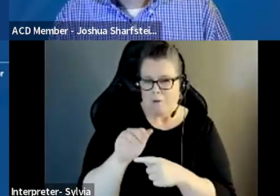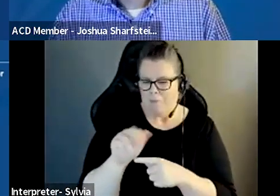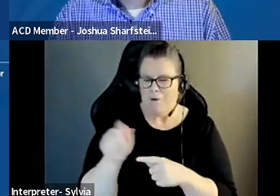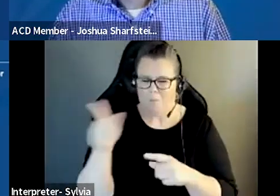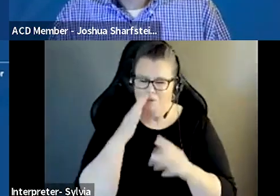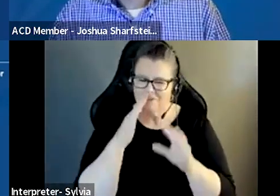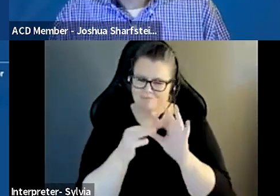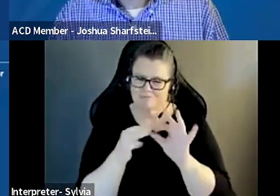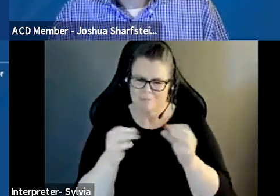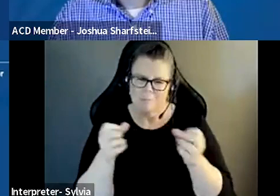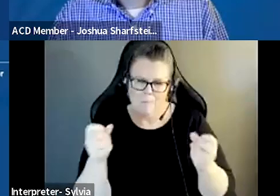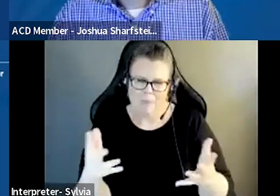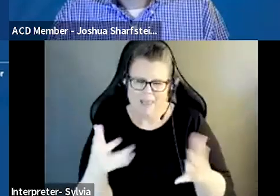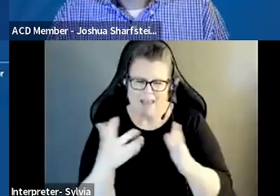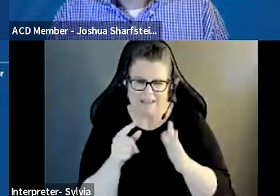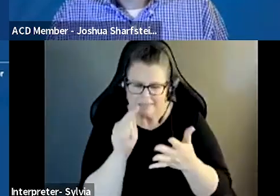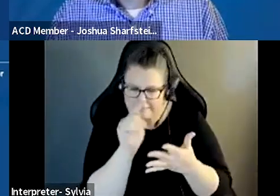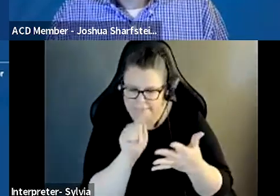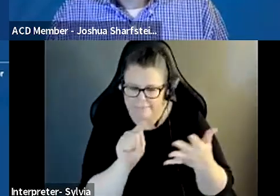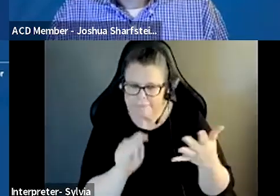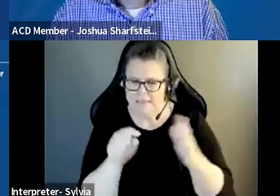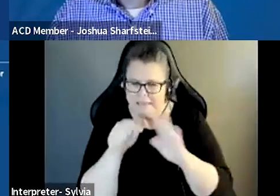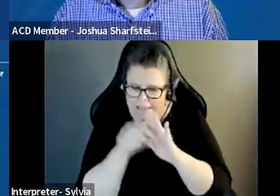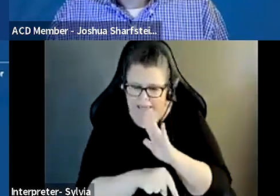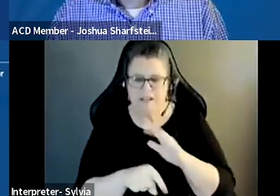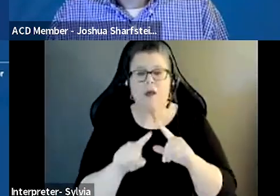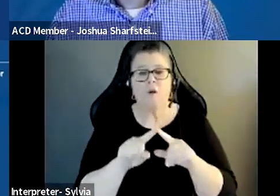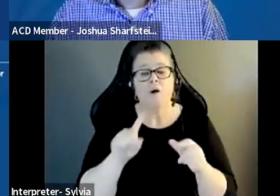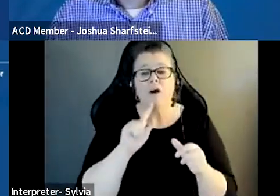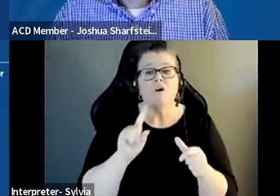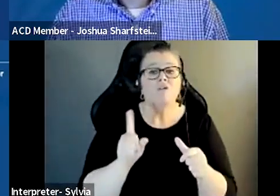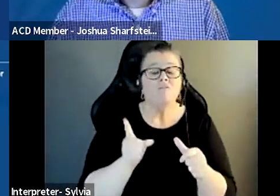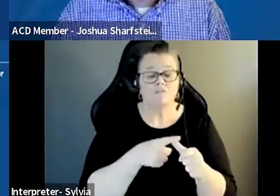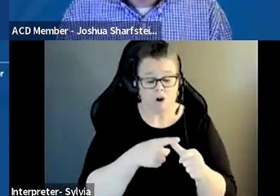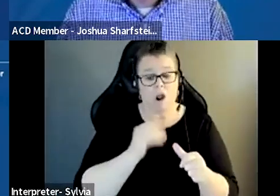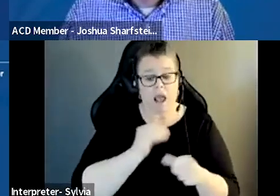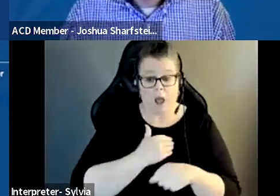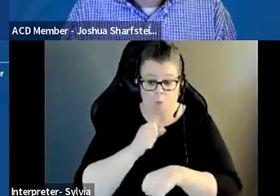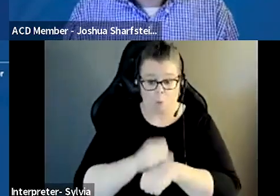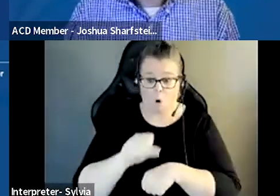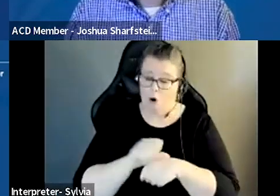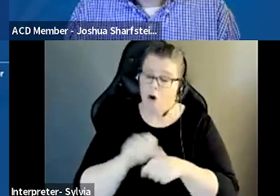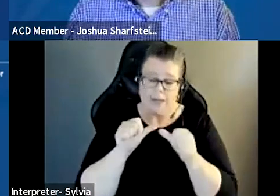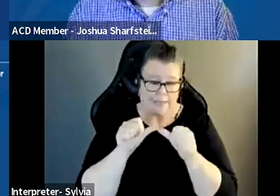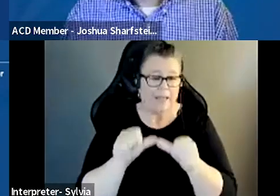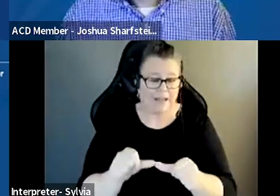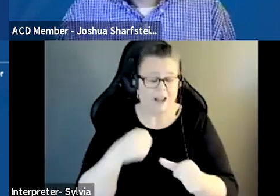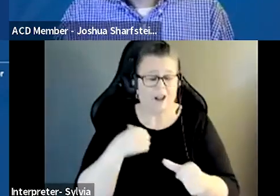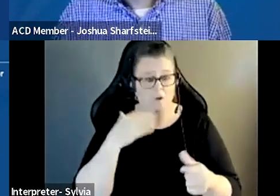But let me start by saying, first the work of the agency continues. Even though many people are hearing about COVID, we haven't slowed down.